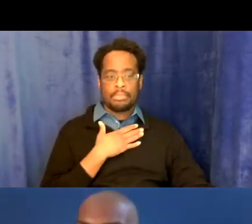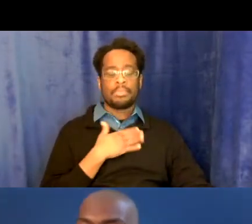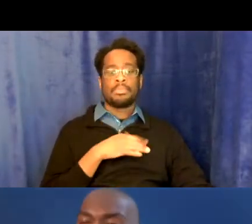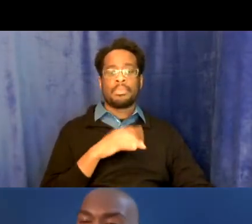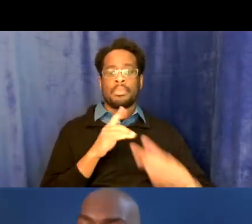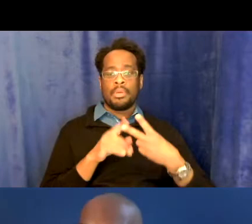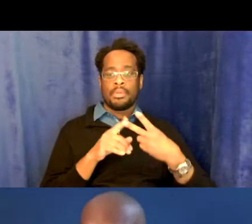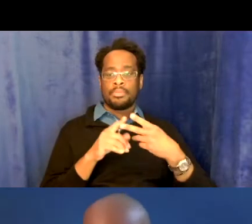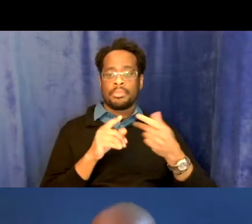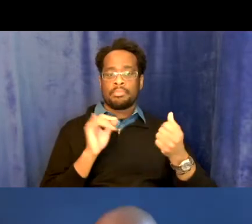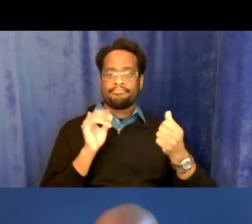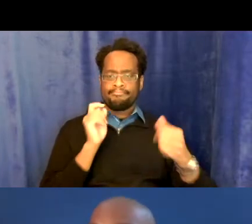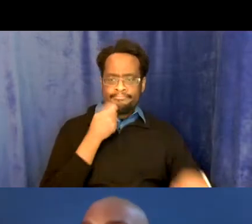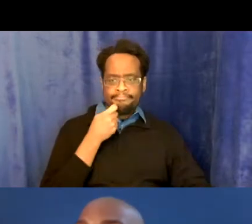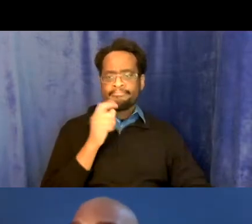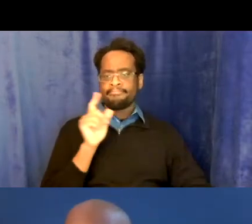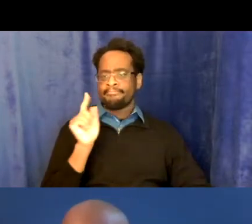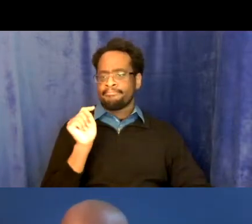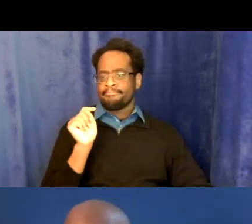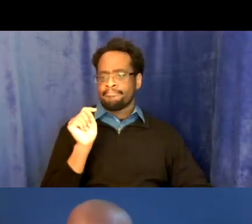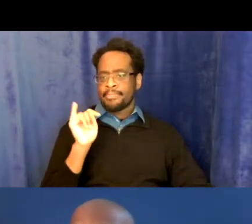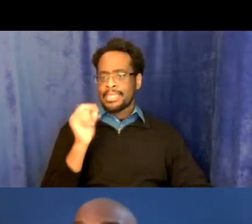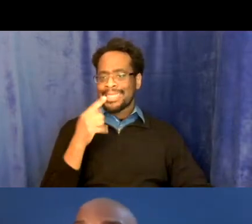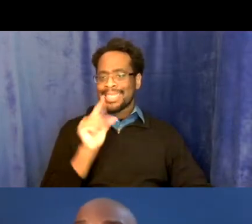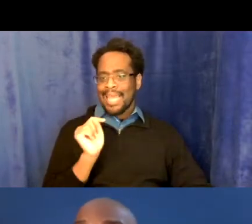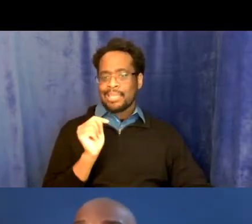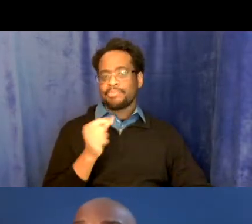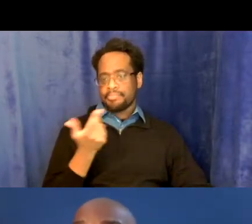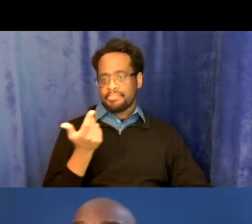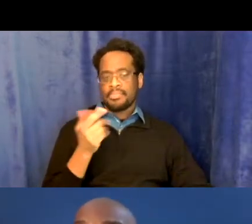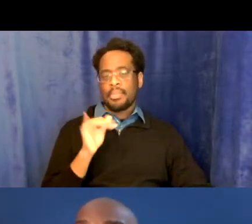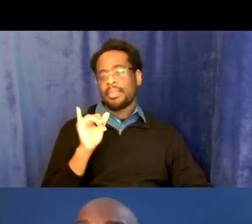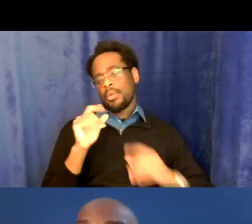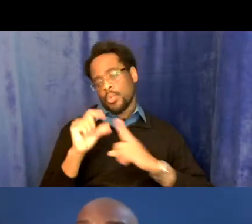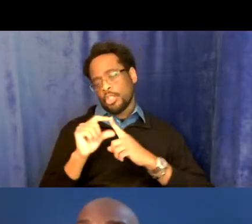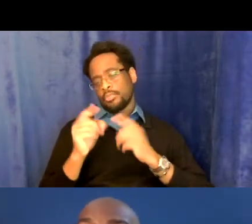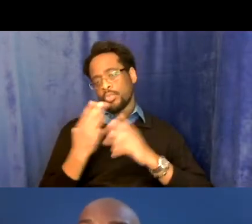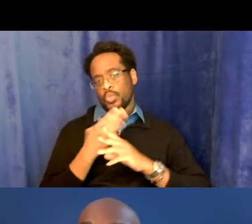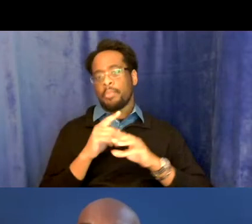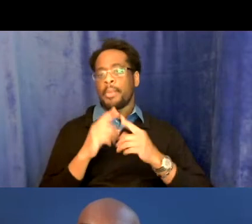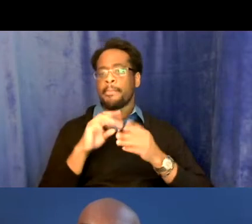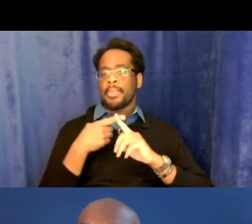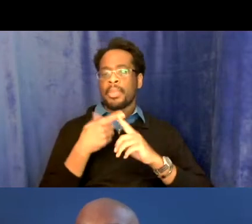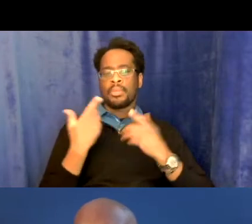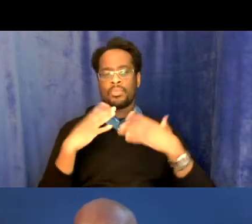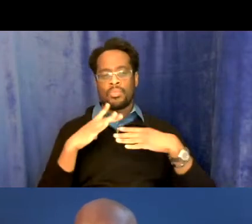my mistake, I'm sorry, I apologize, and another sign is for the word "tight" a term that people